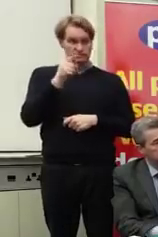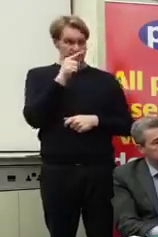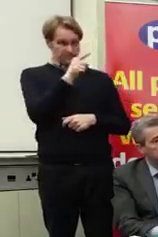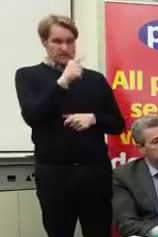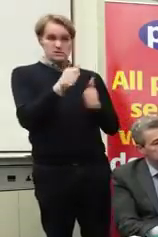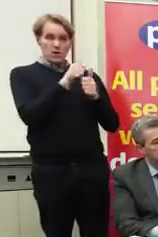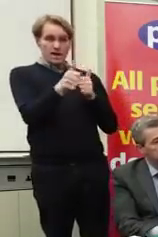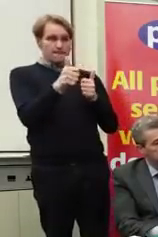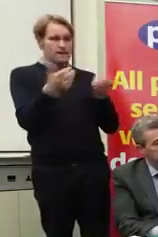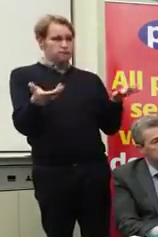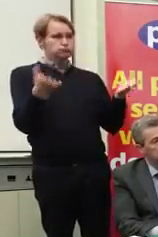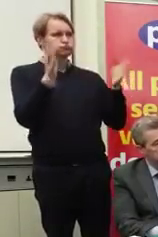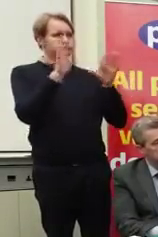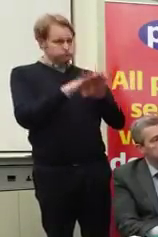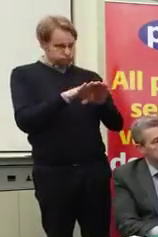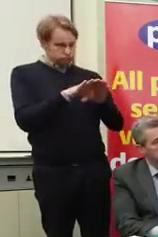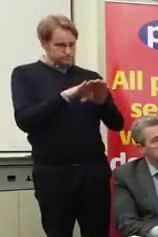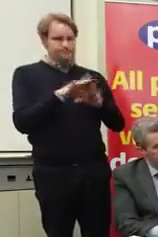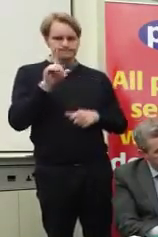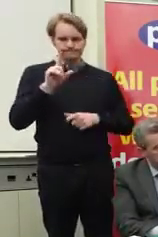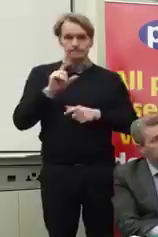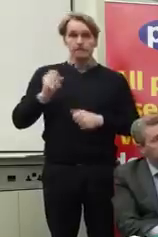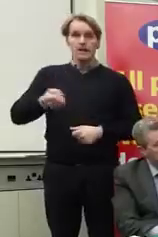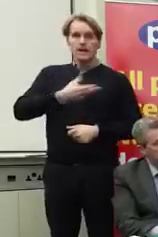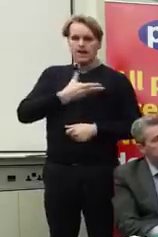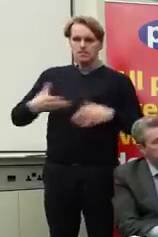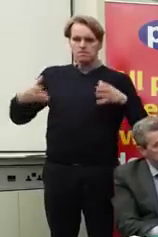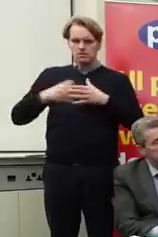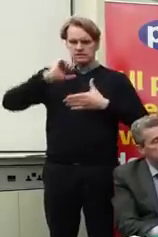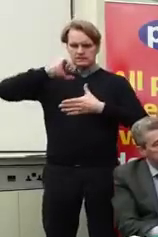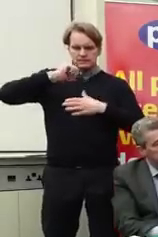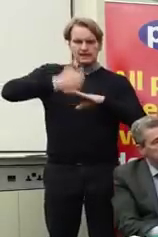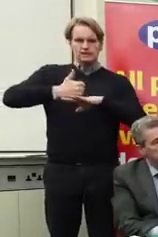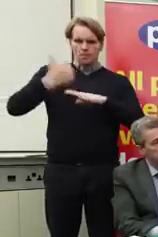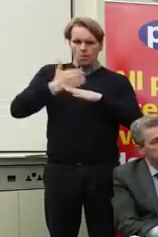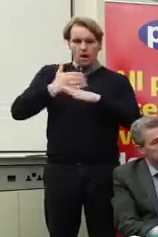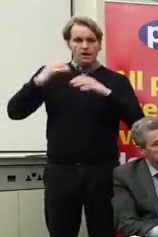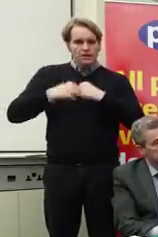crisis occurred we put together a working group in the Labour Party working with the trade unions to work through how we can